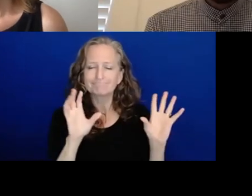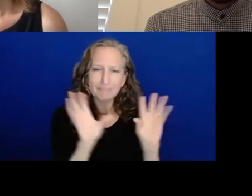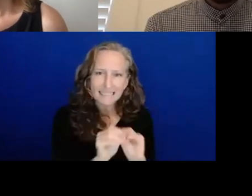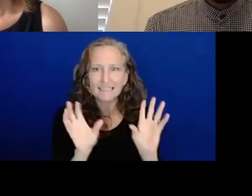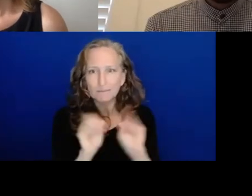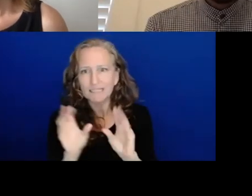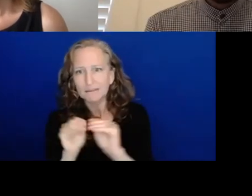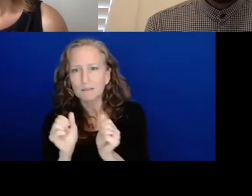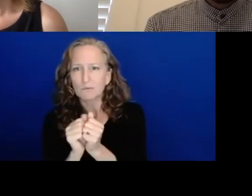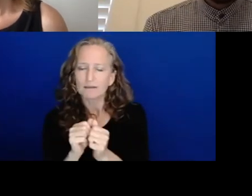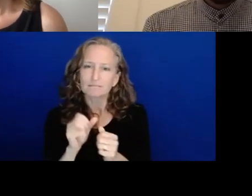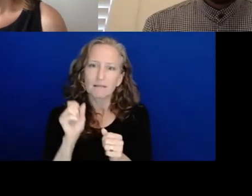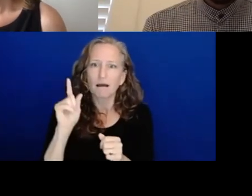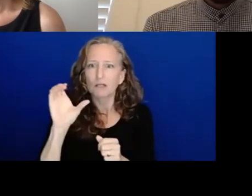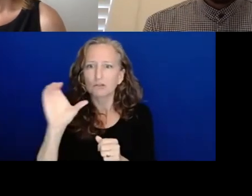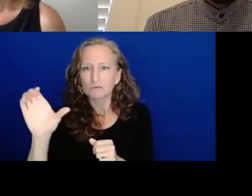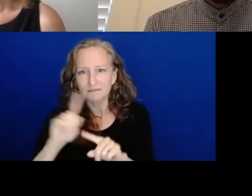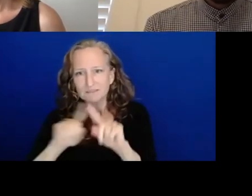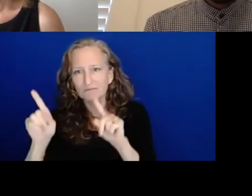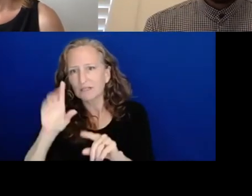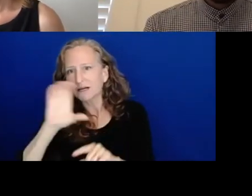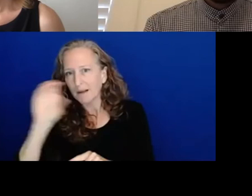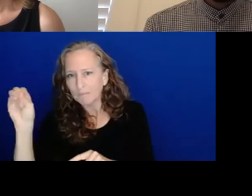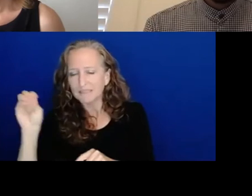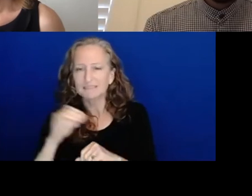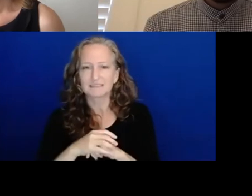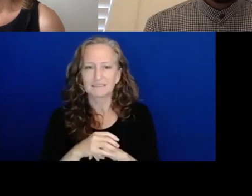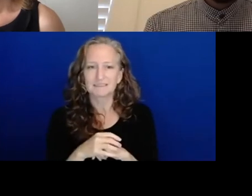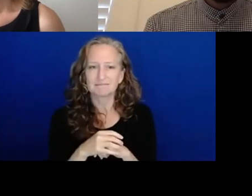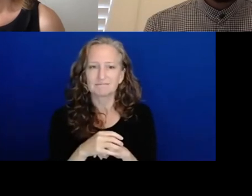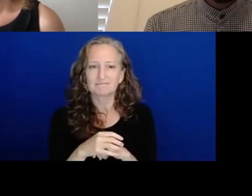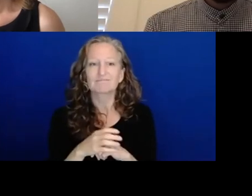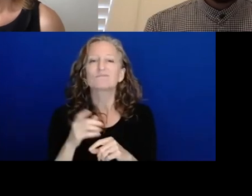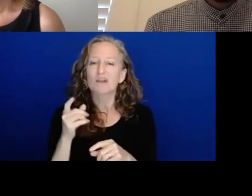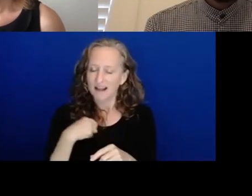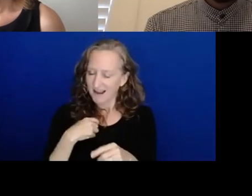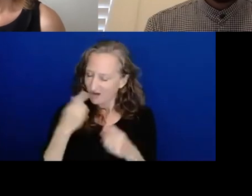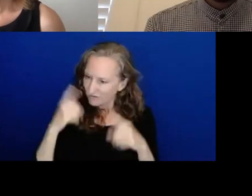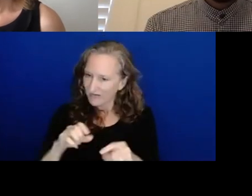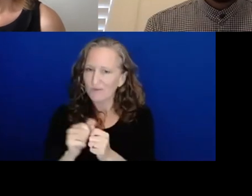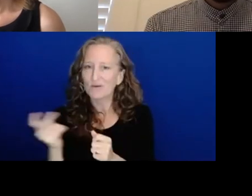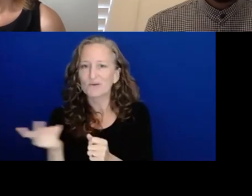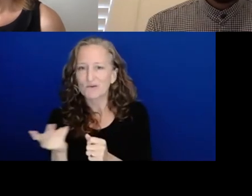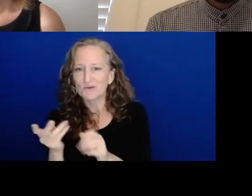on. I echo what you said. We are doing DEI work without it being named that. Rachel,